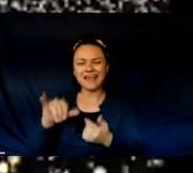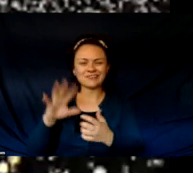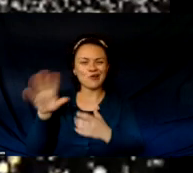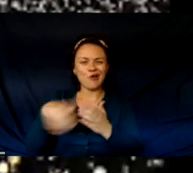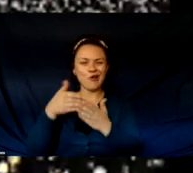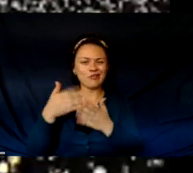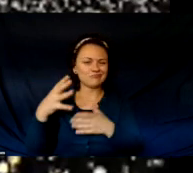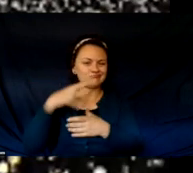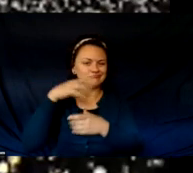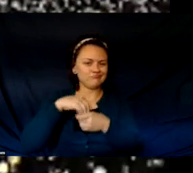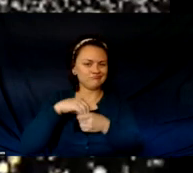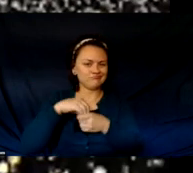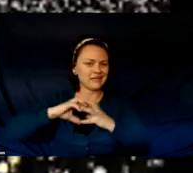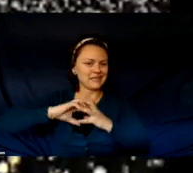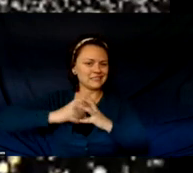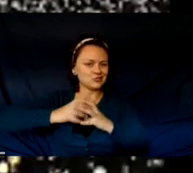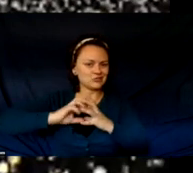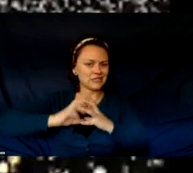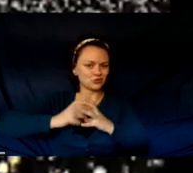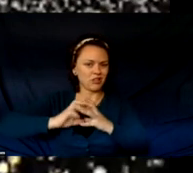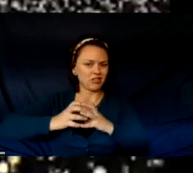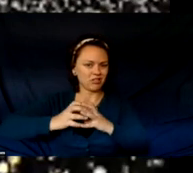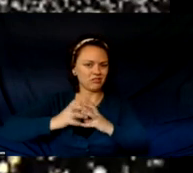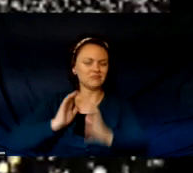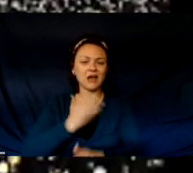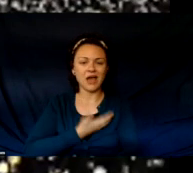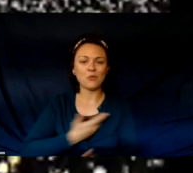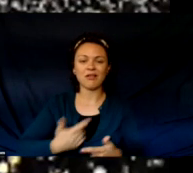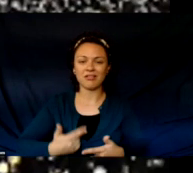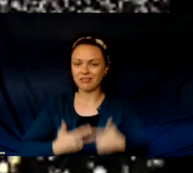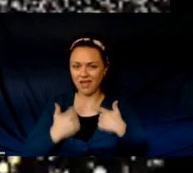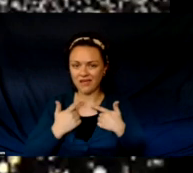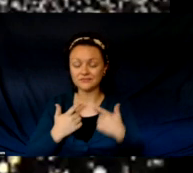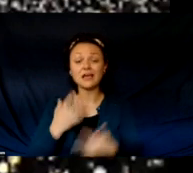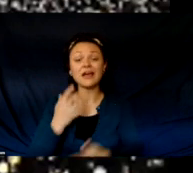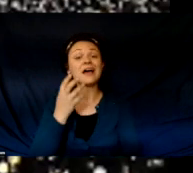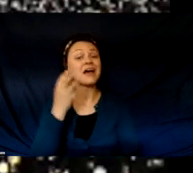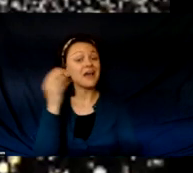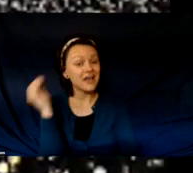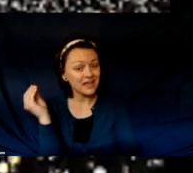our lives and disability, right?